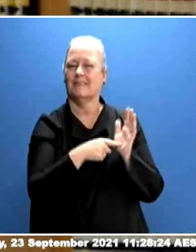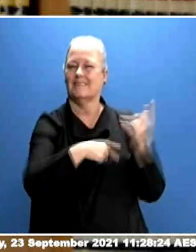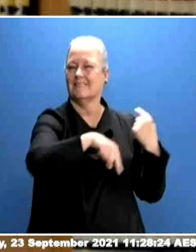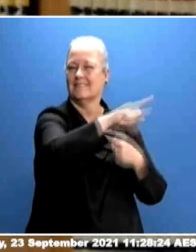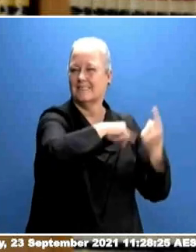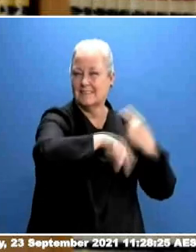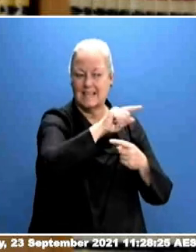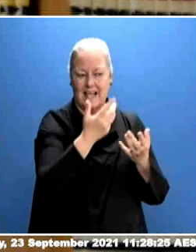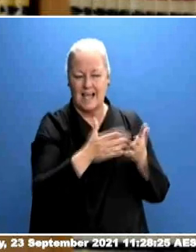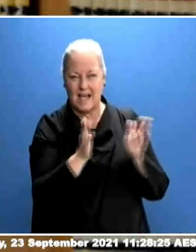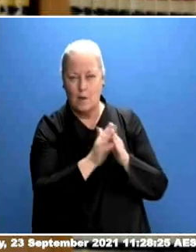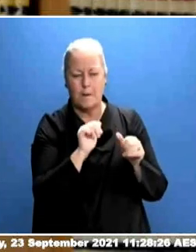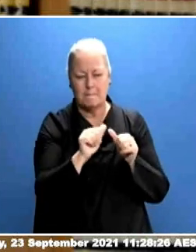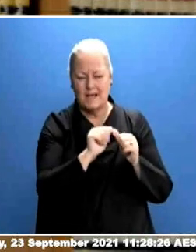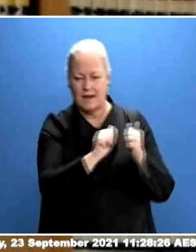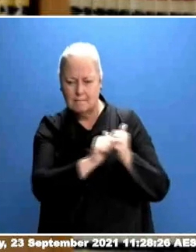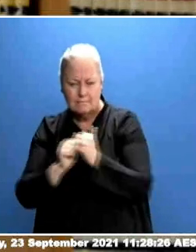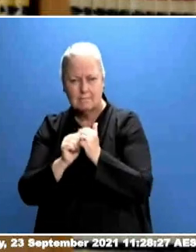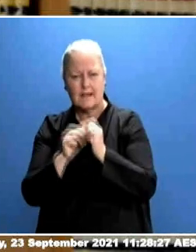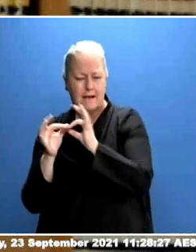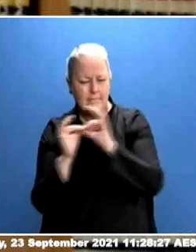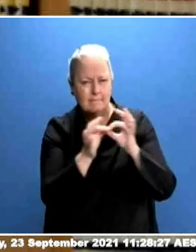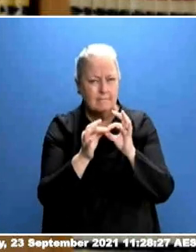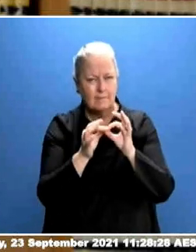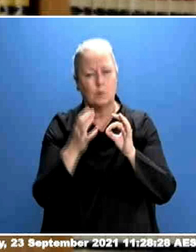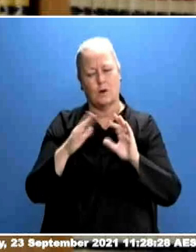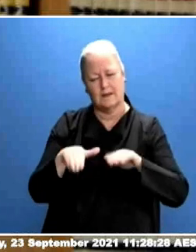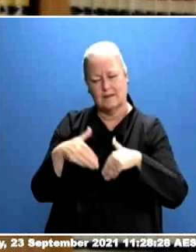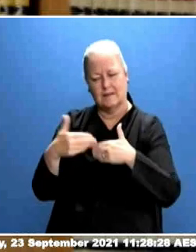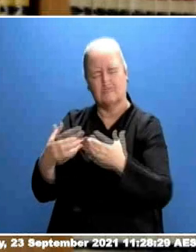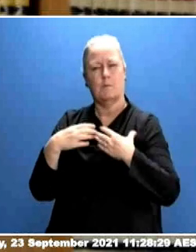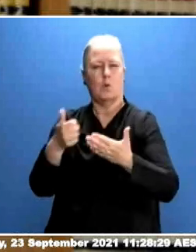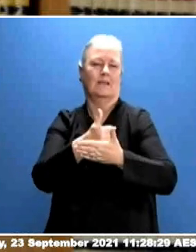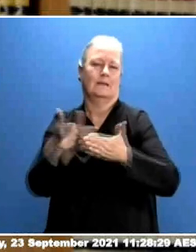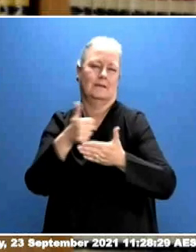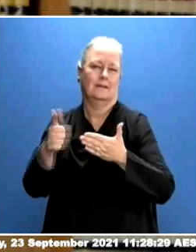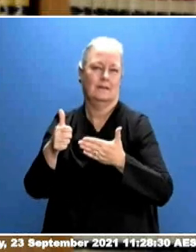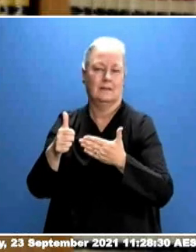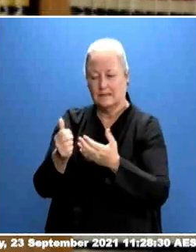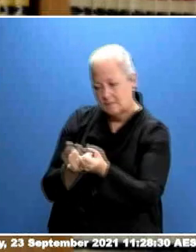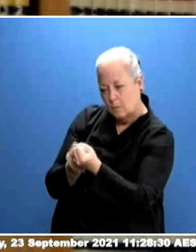and provide a more consistent care approach to the children that is shared amongst those services.